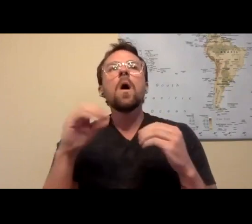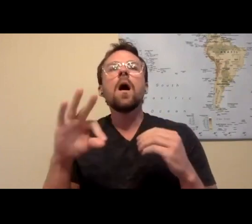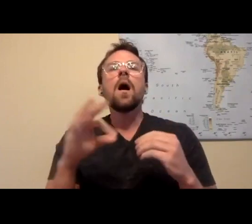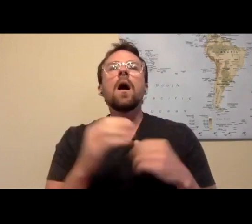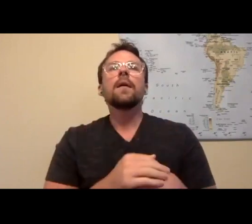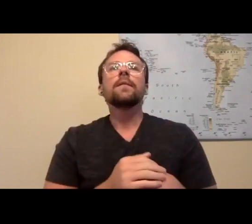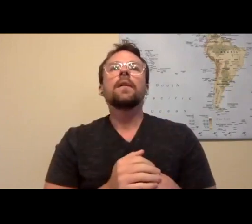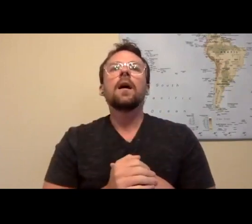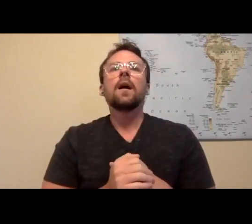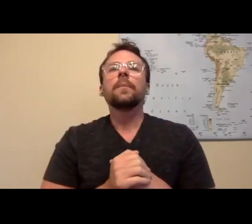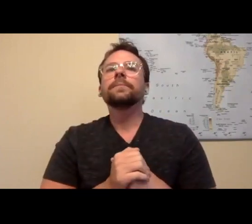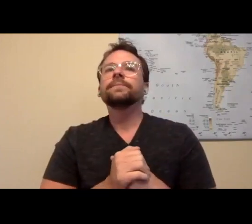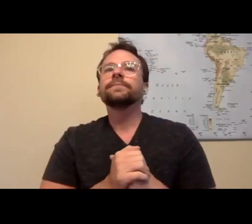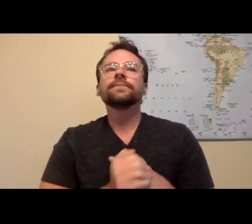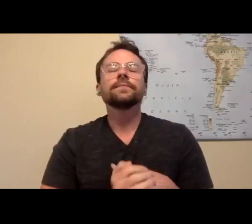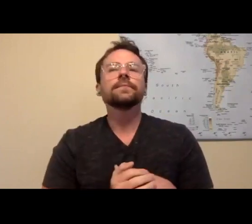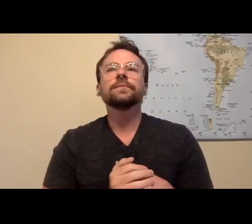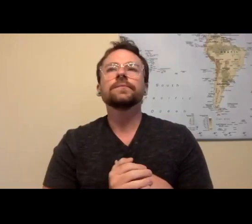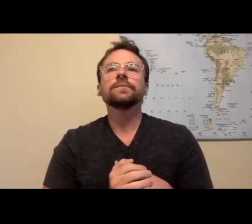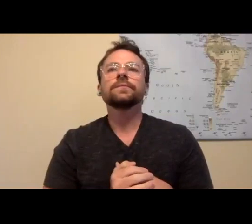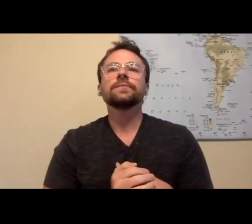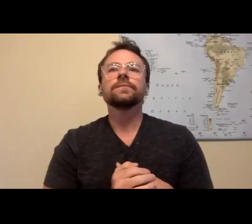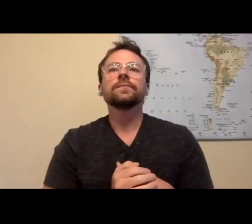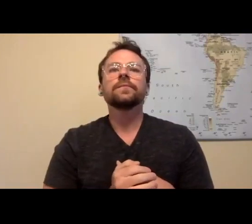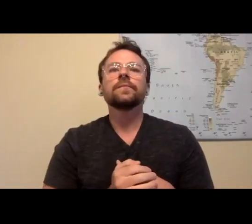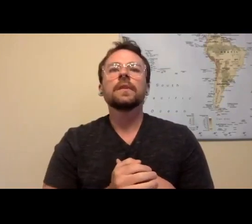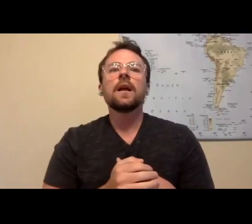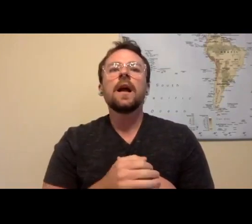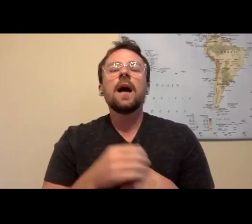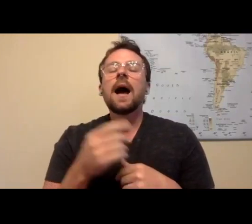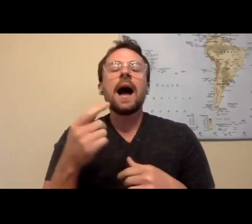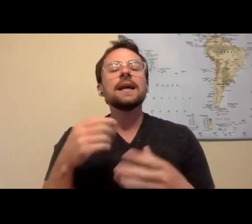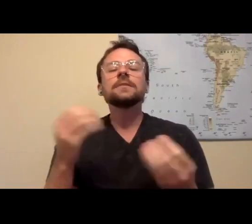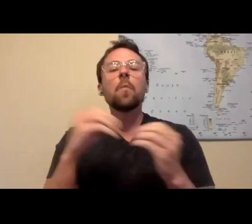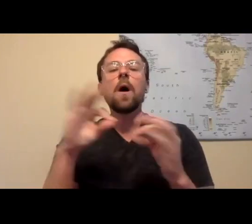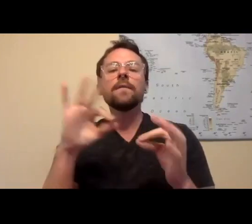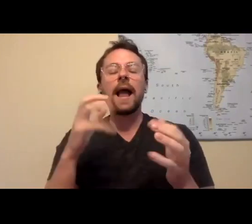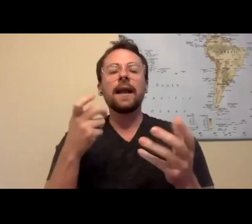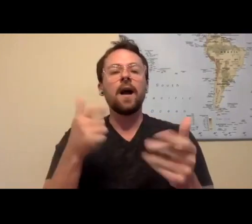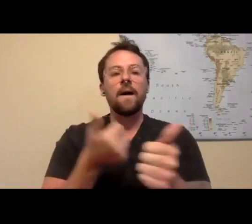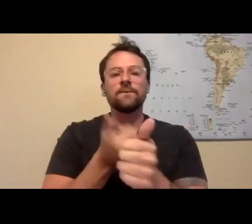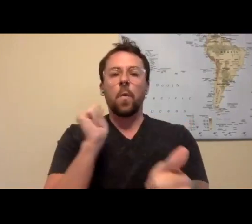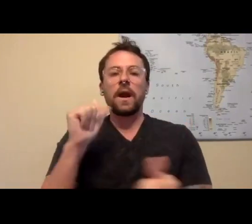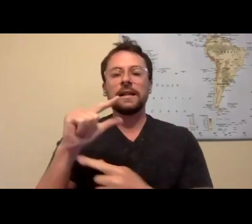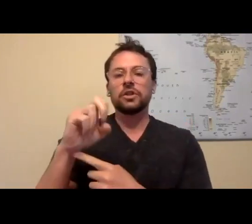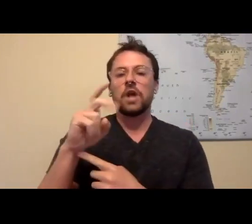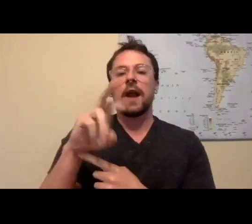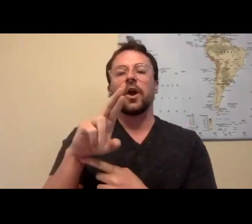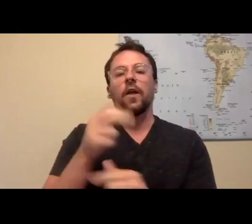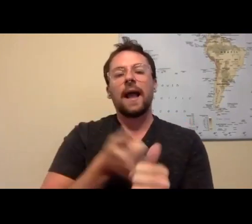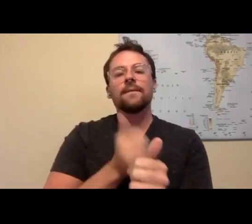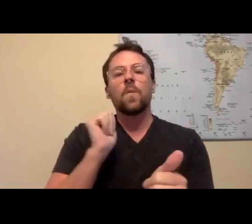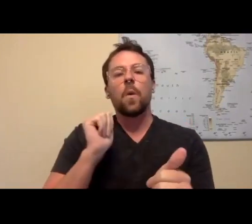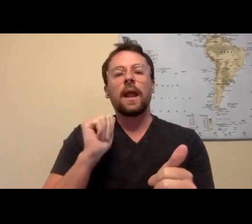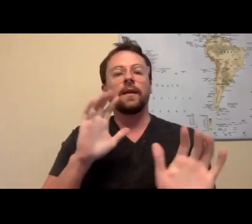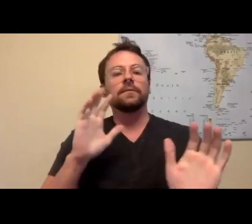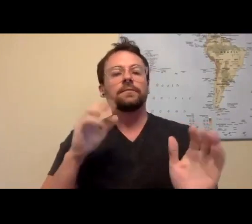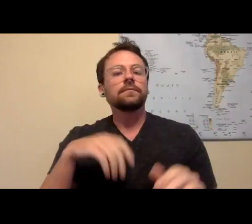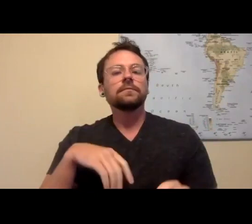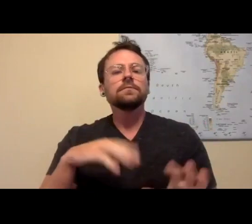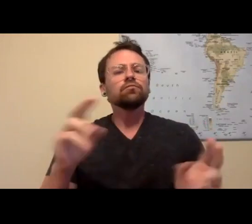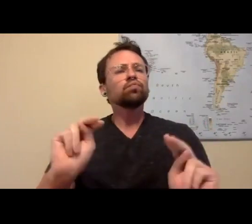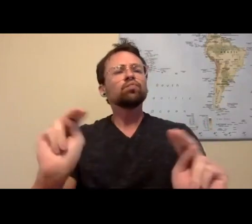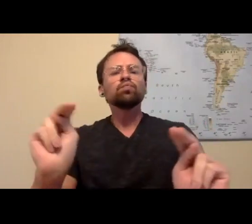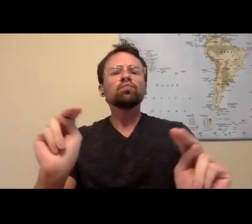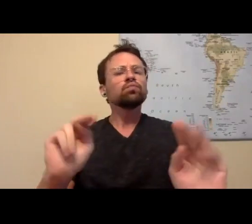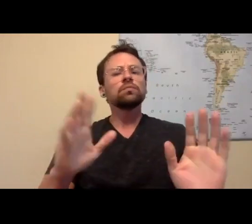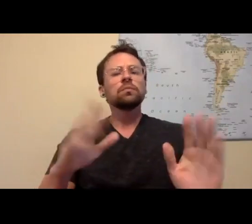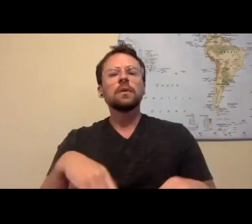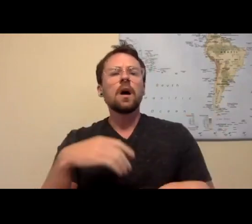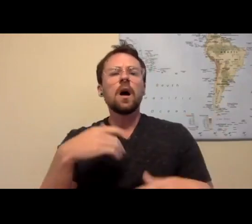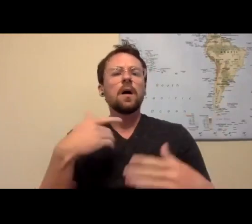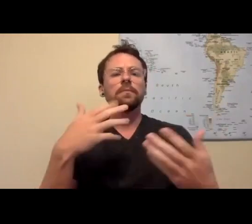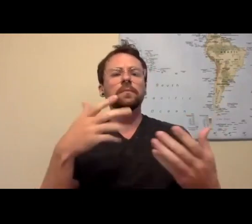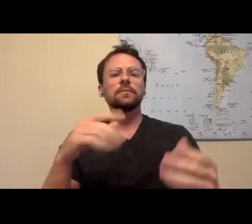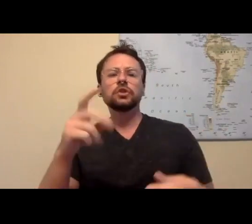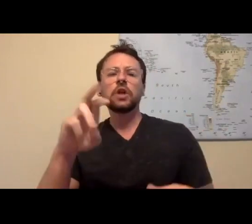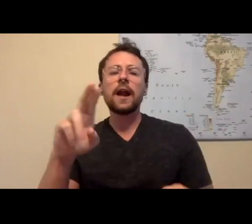Gender neutral, gender neutral is like an avoidance of gender, right?